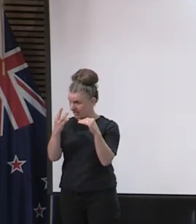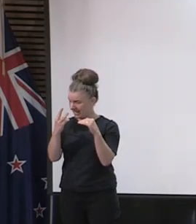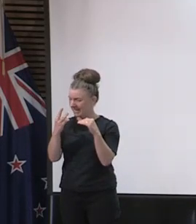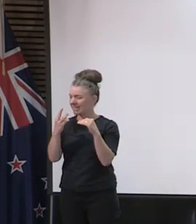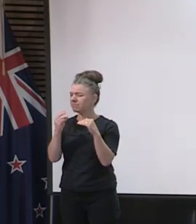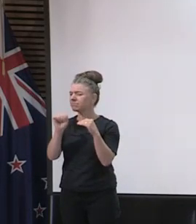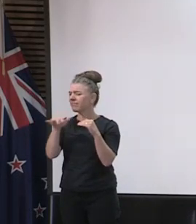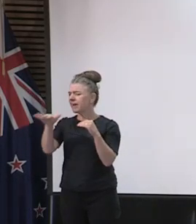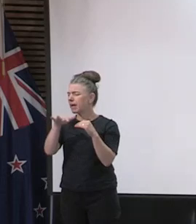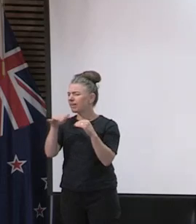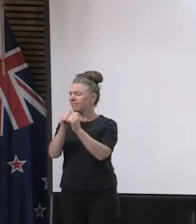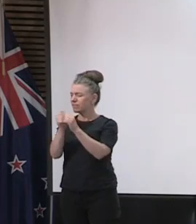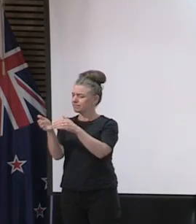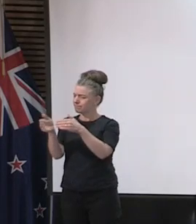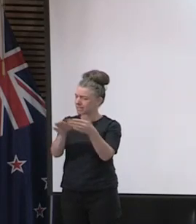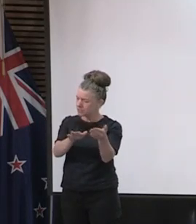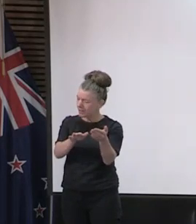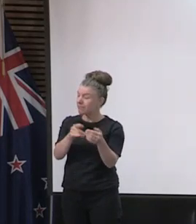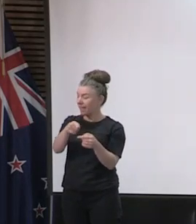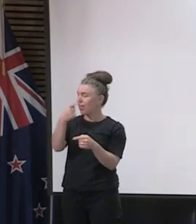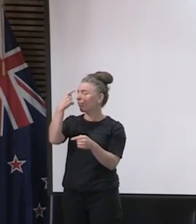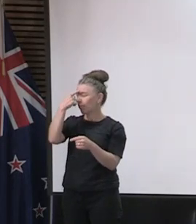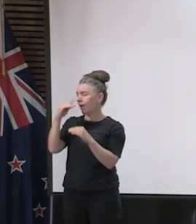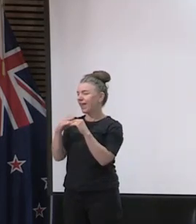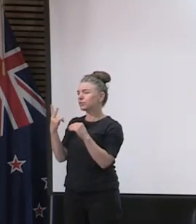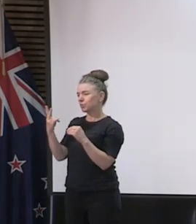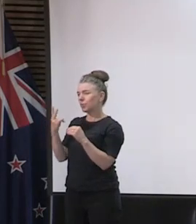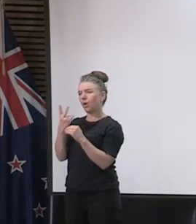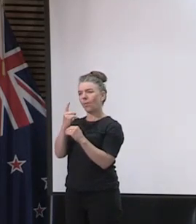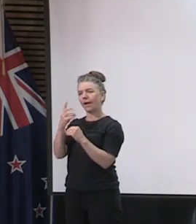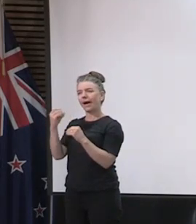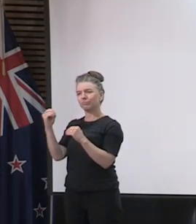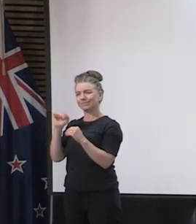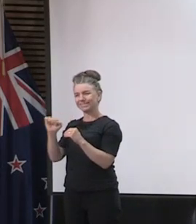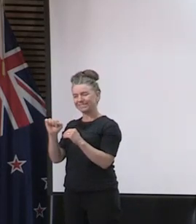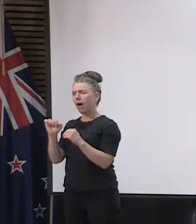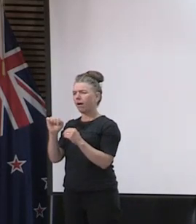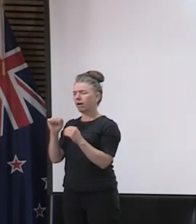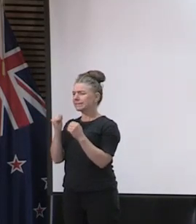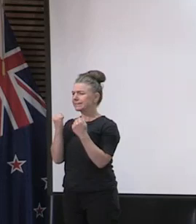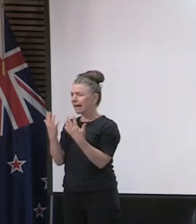For those who